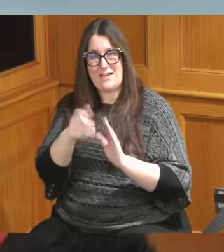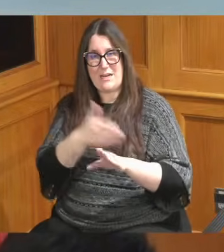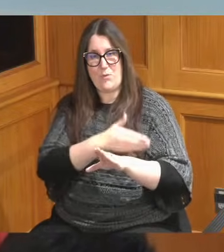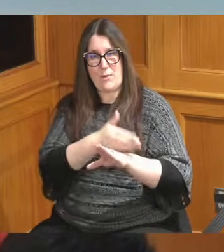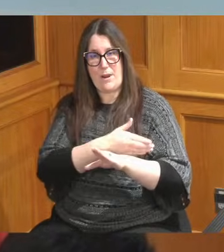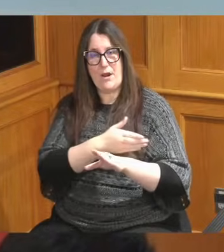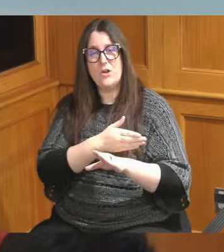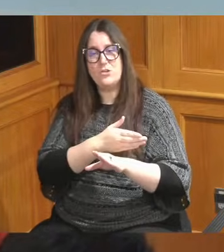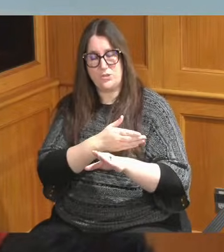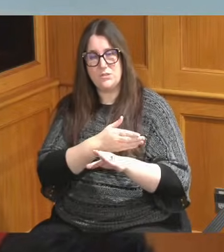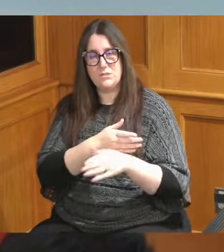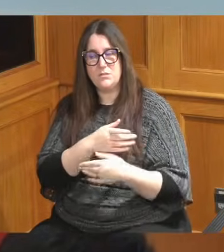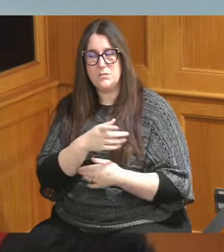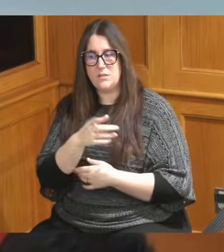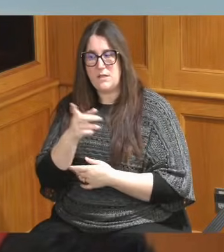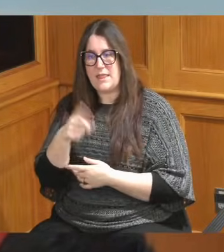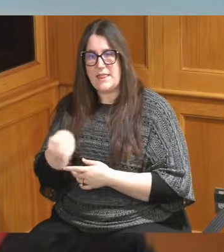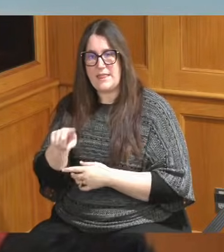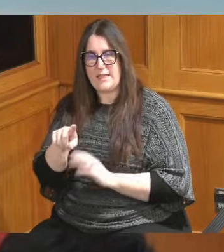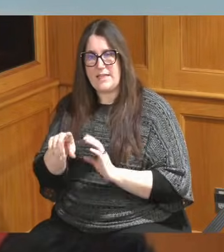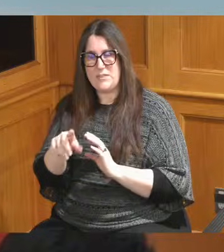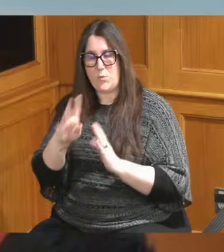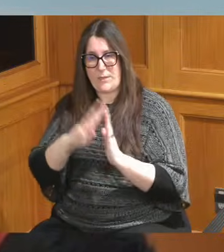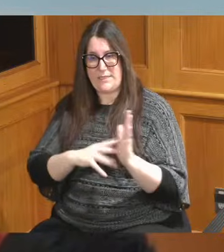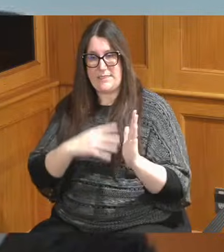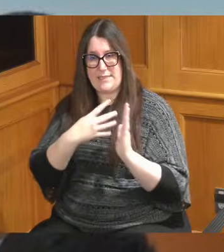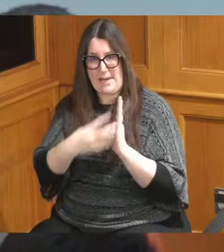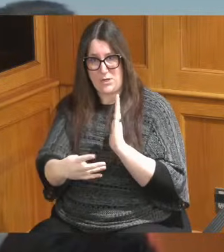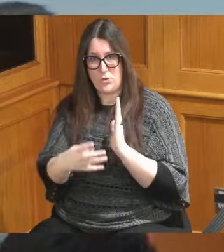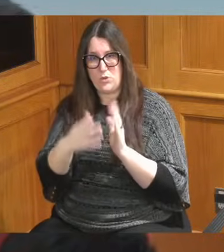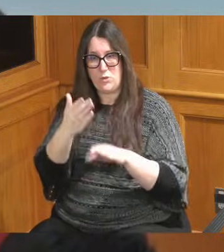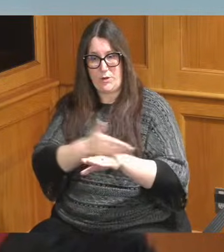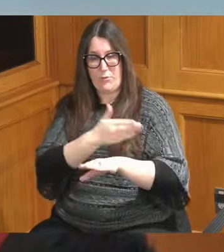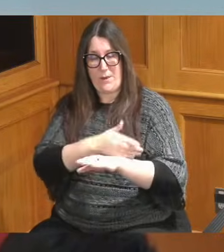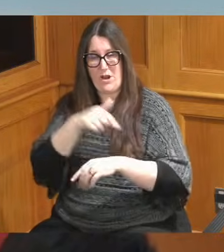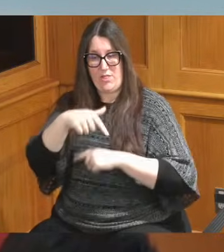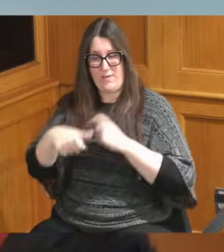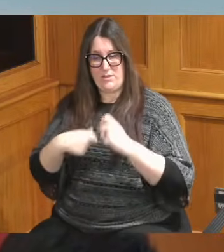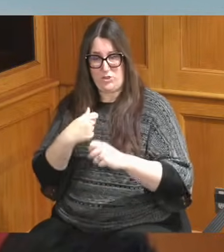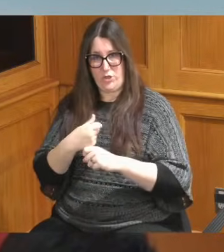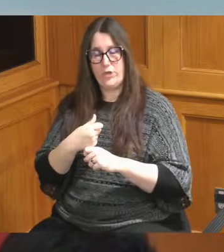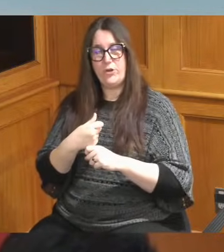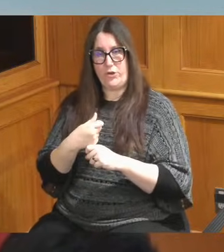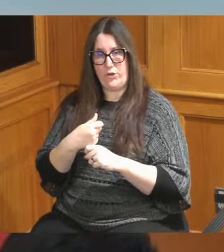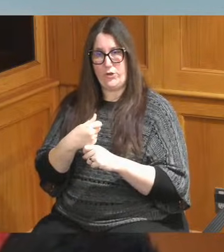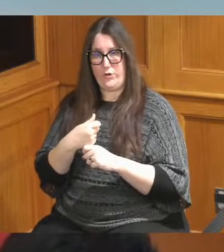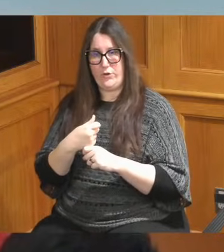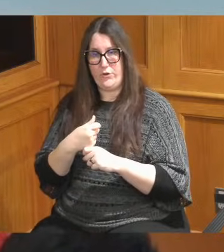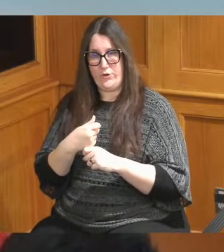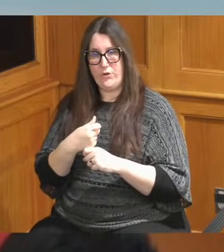Gotcha. So, these will these will be scheduled to be repaired this year in our upcoming contract.